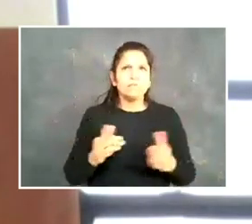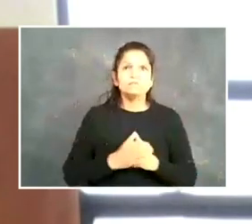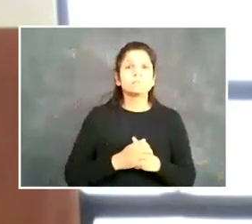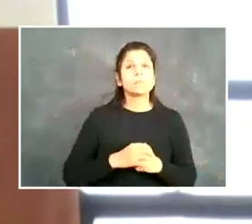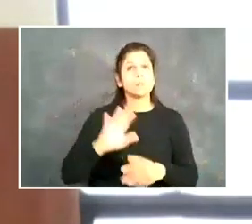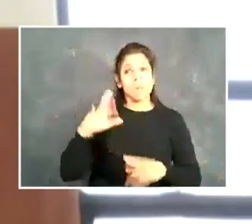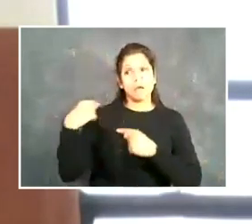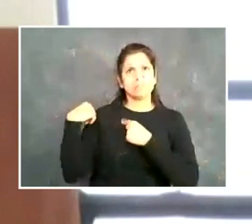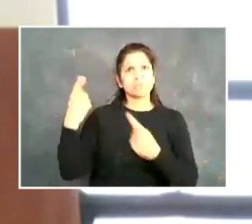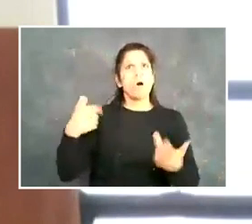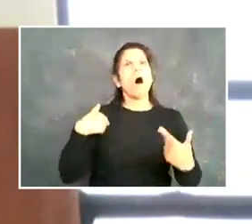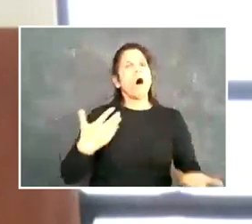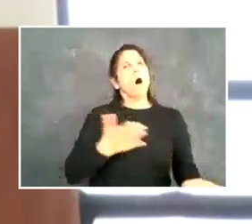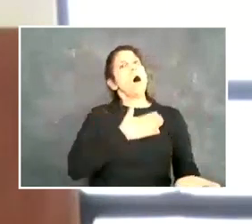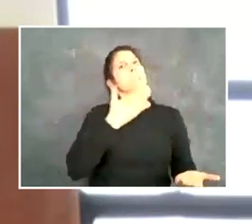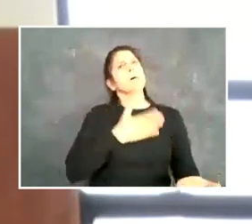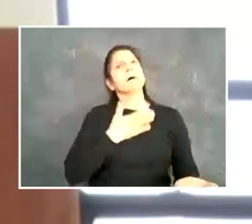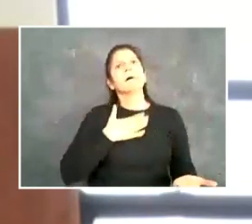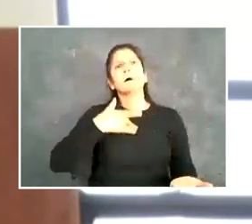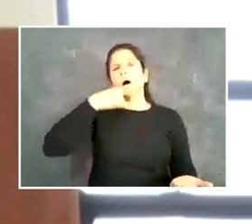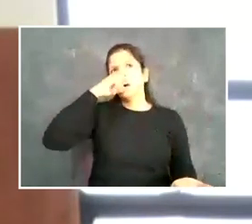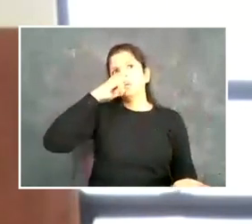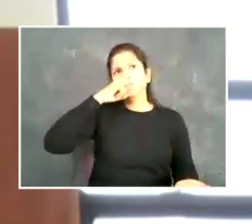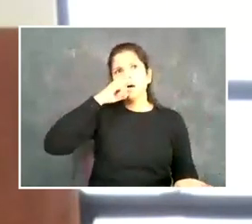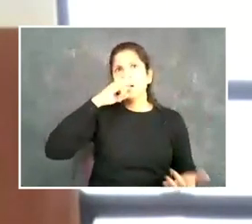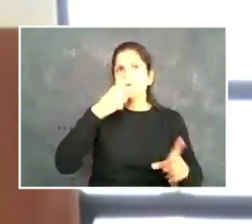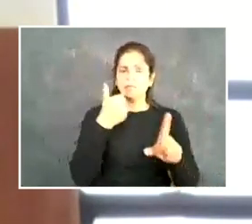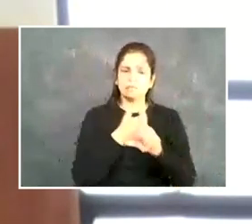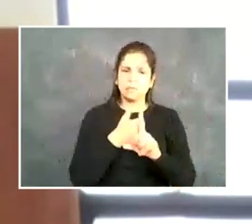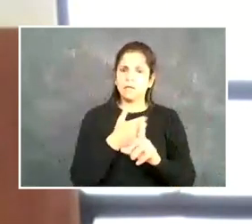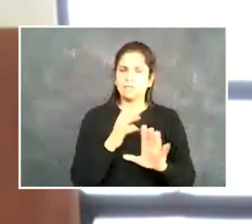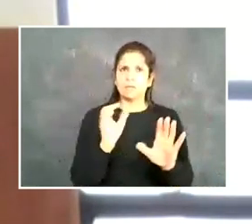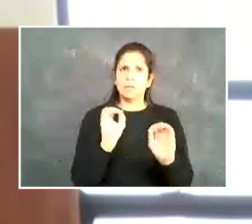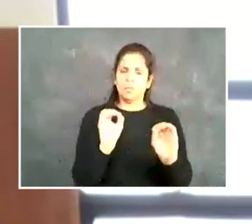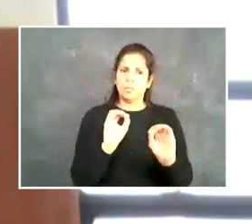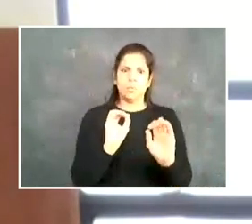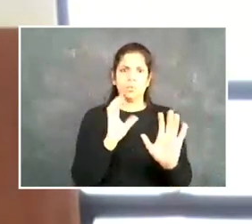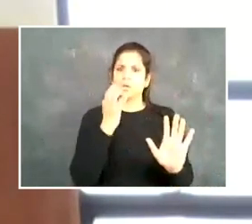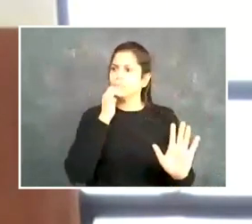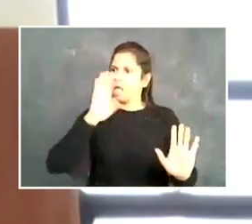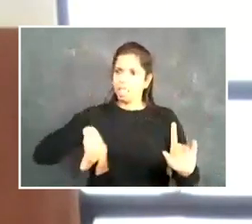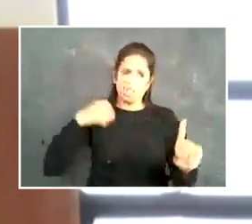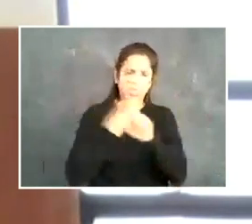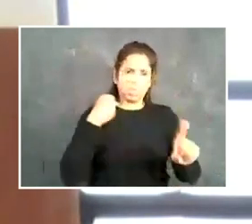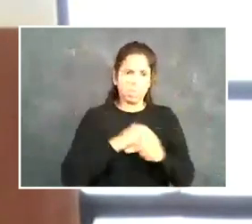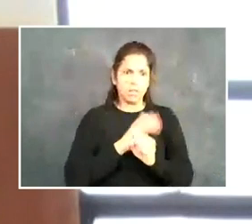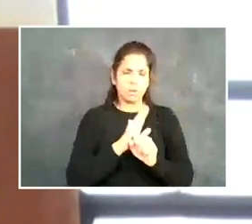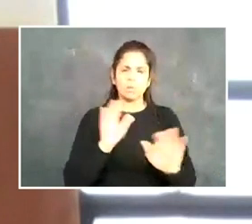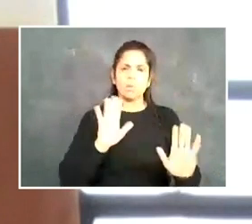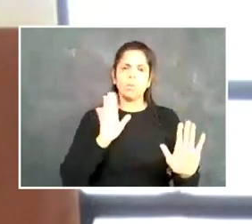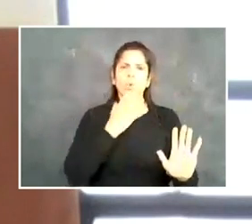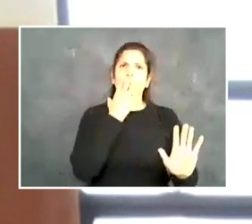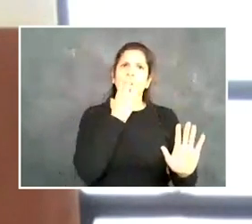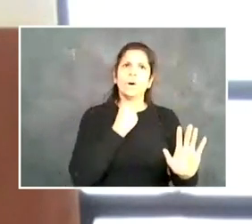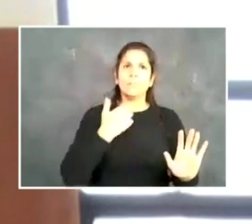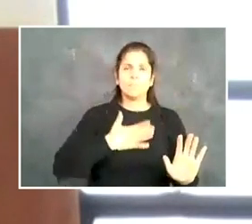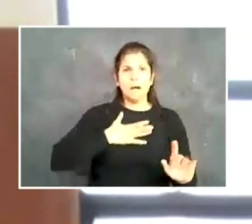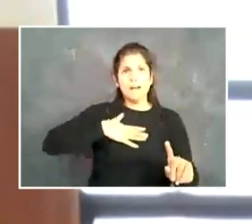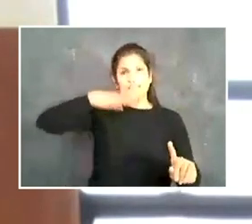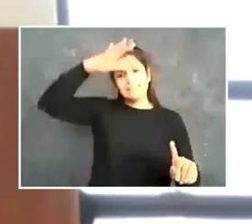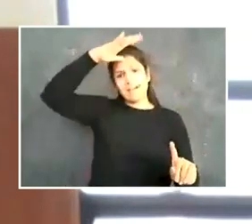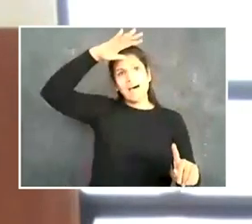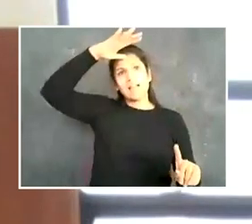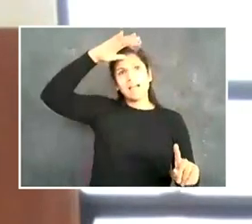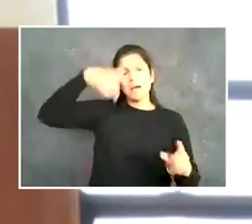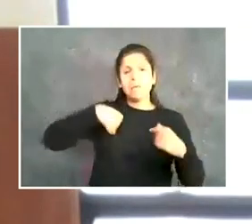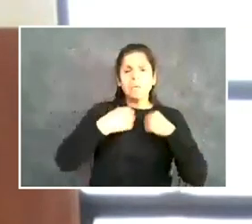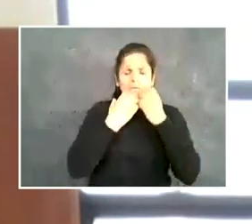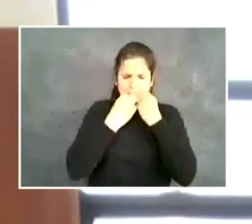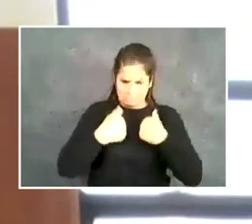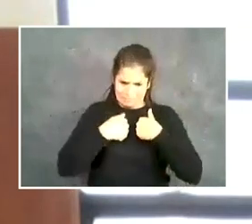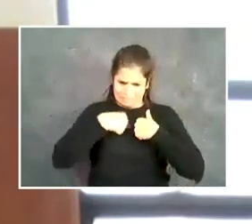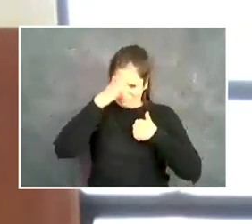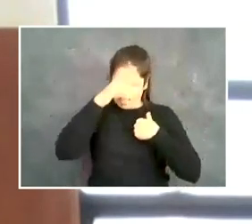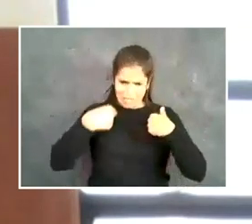THAT WAS ONE OF THE THINGS THAT